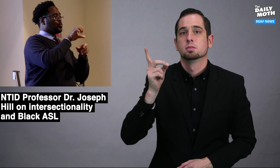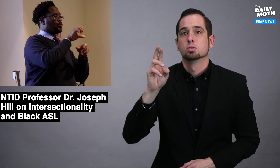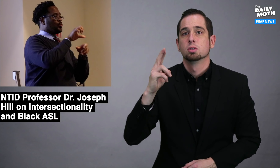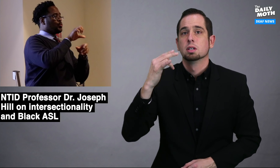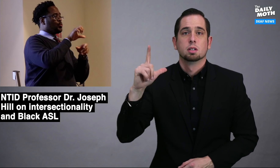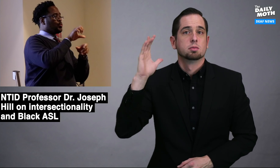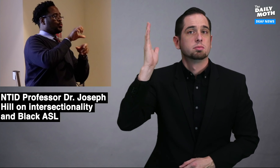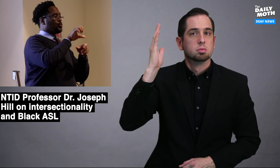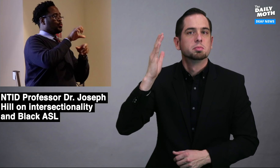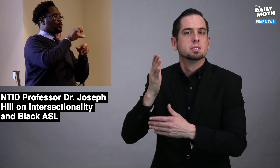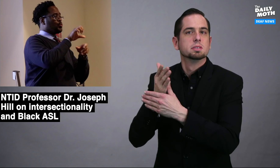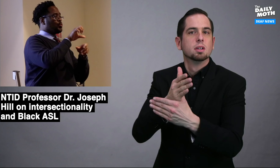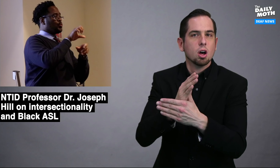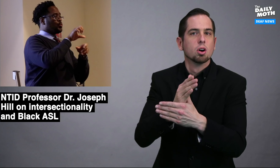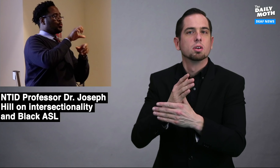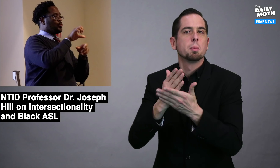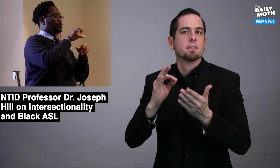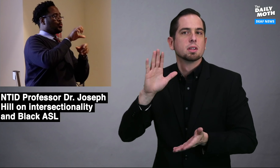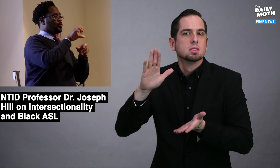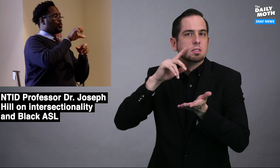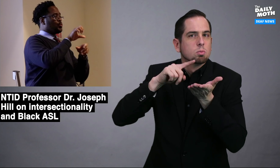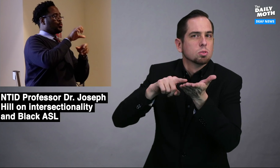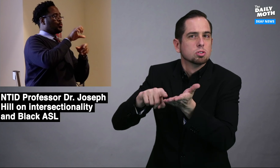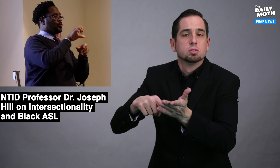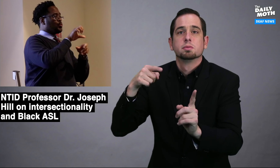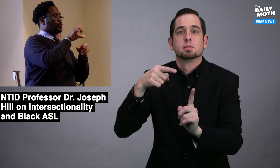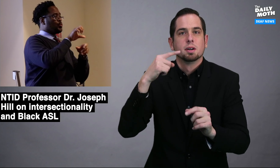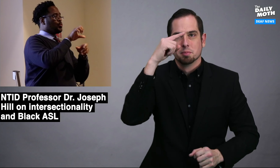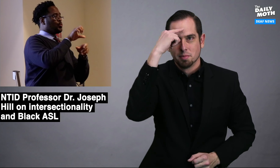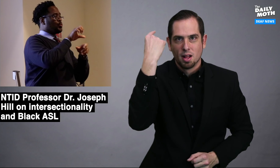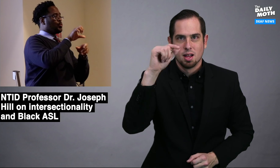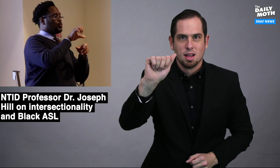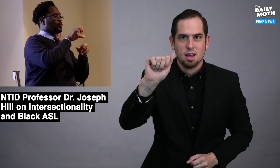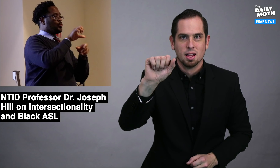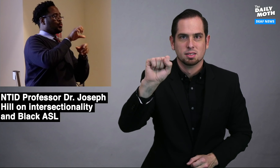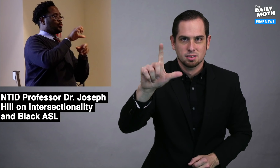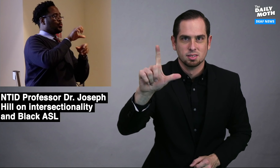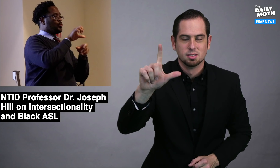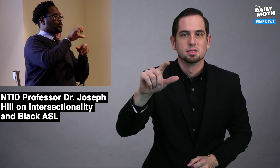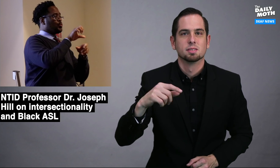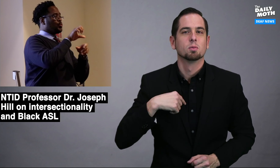Dr. Hill shared some of his research on Black ASL.